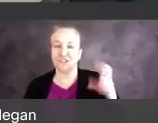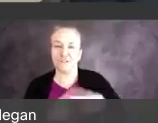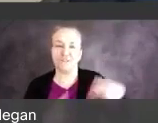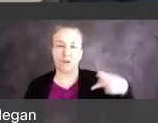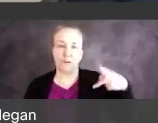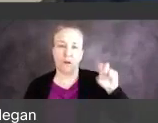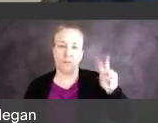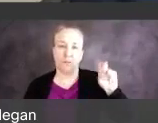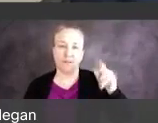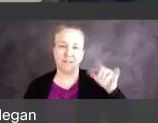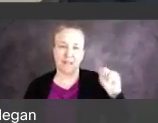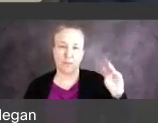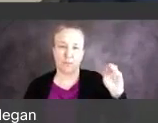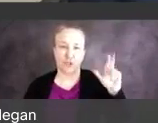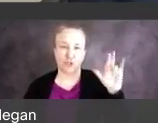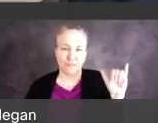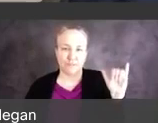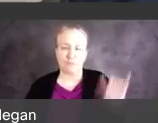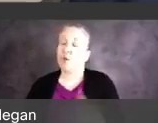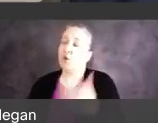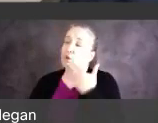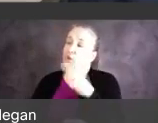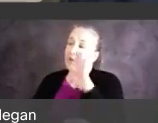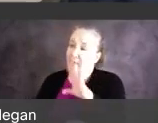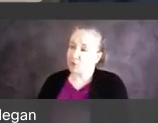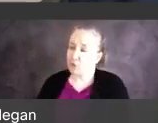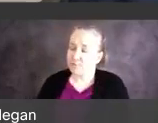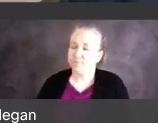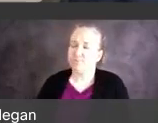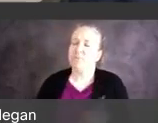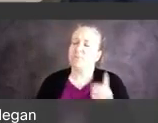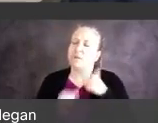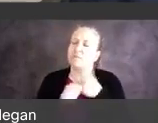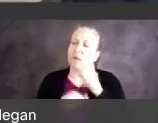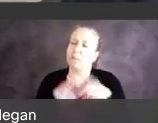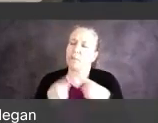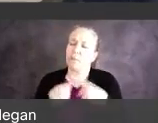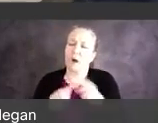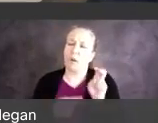[Reporter] Good afternoon, Commissioners. I'll follow up on the mobile vaccine questioning there.